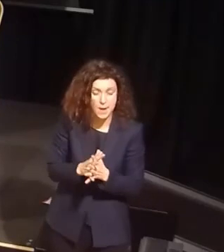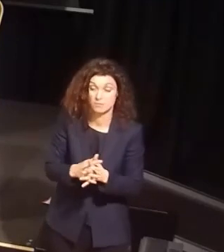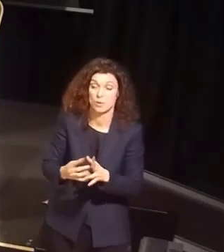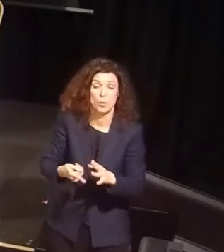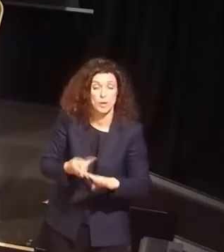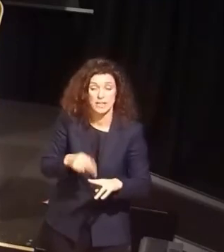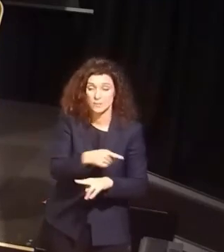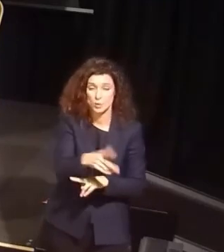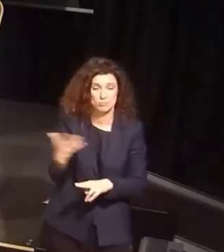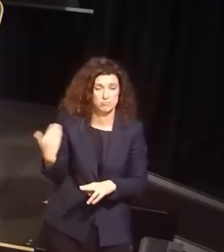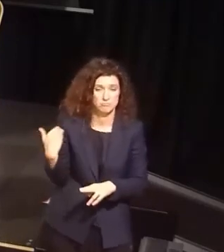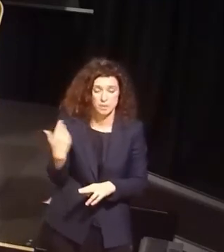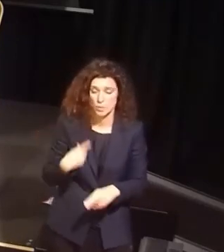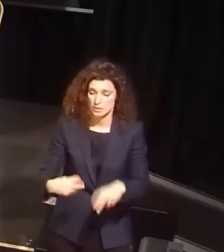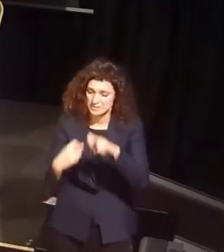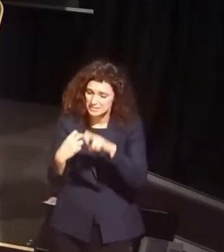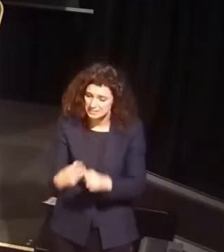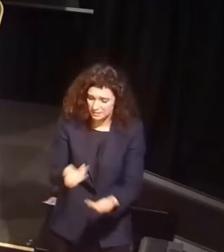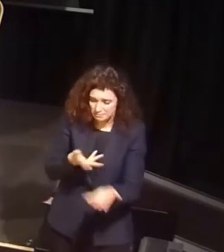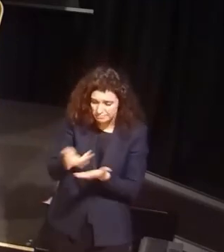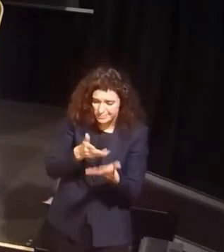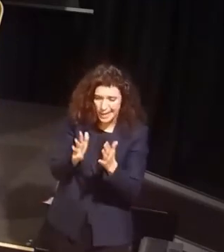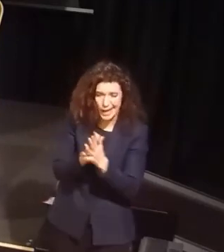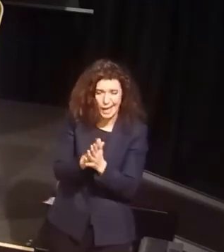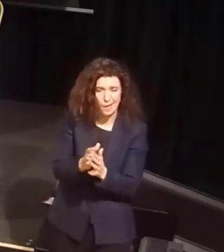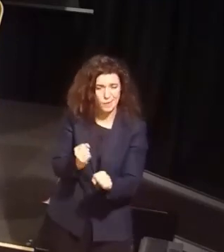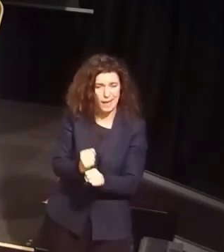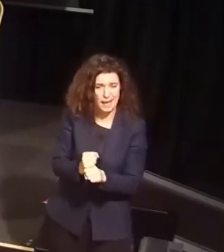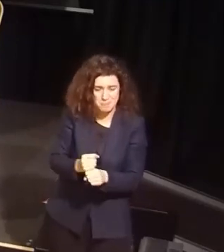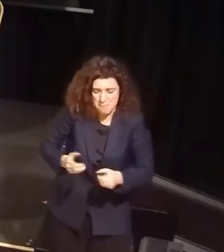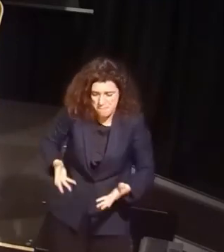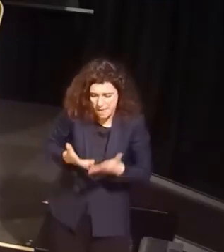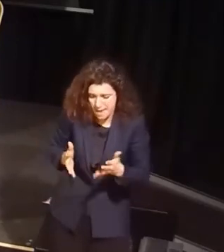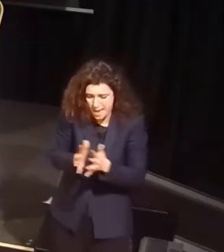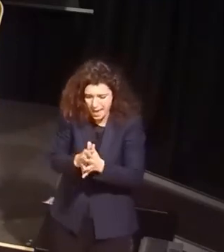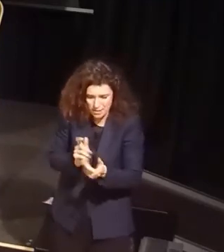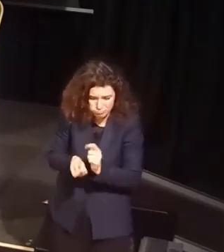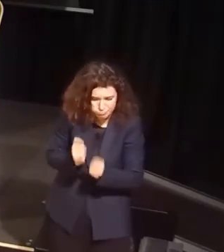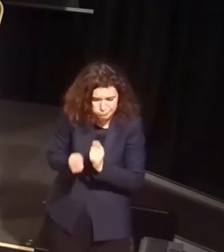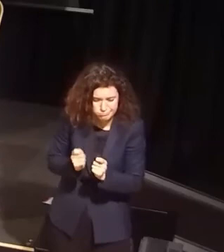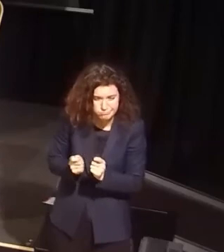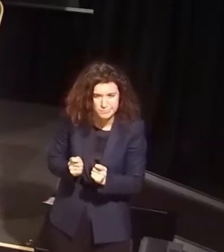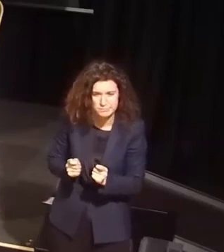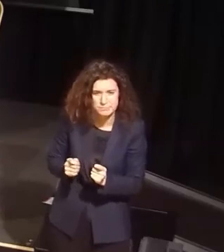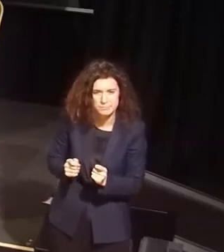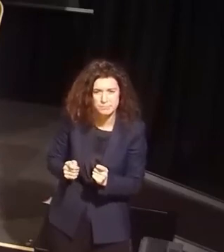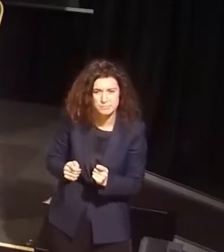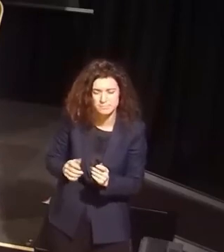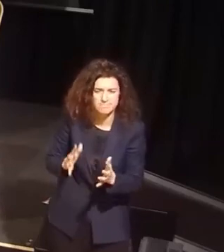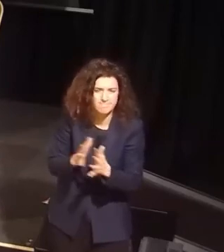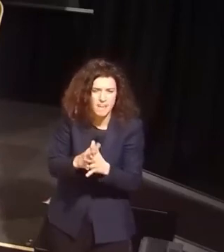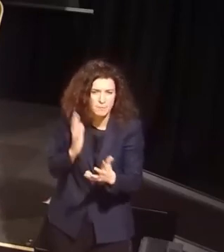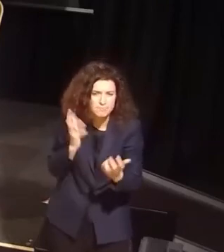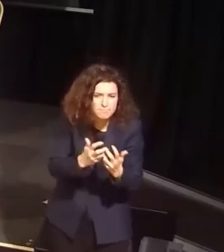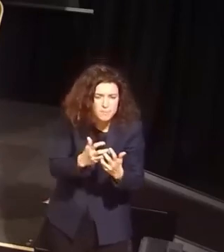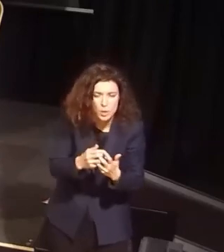well, how would you get this game to be played, what would you plug in? We'll show you the hardware that we would use,